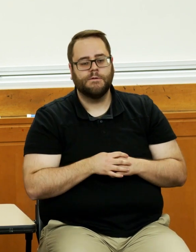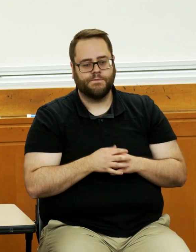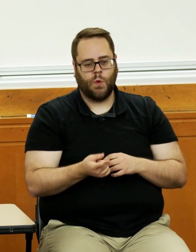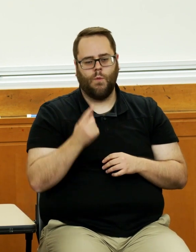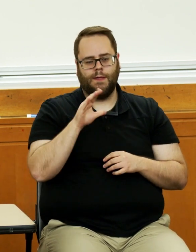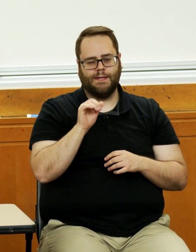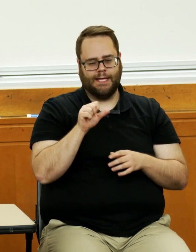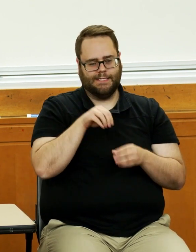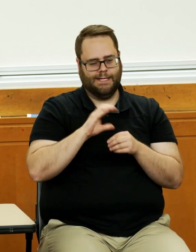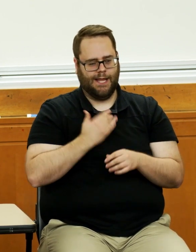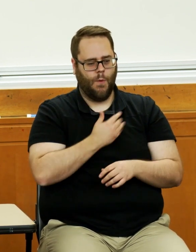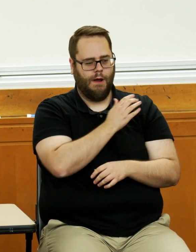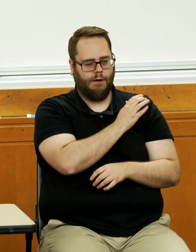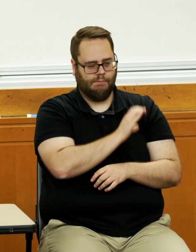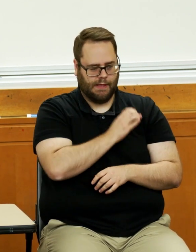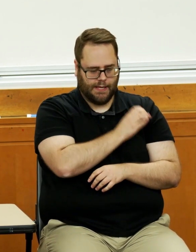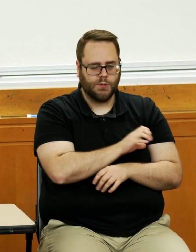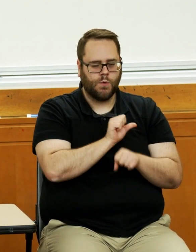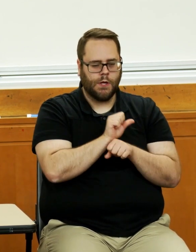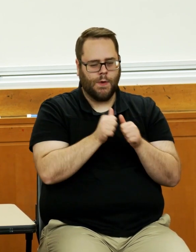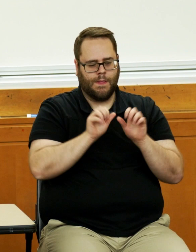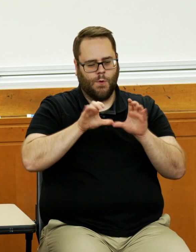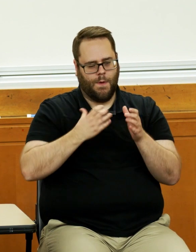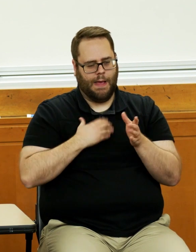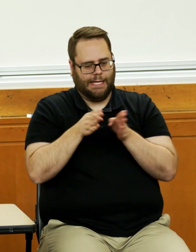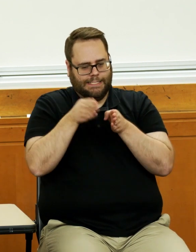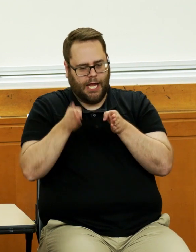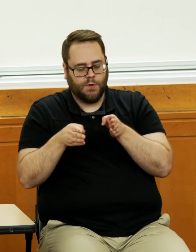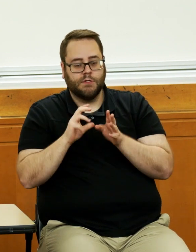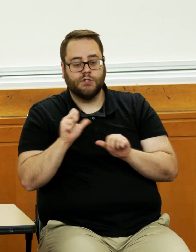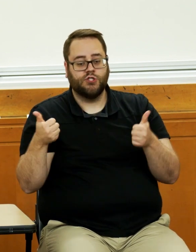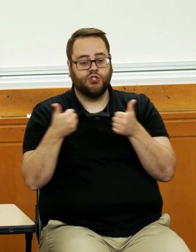we're working with a group of my neighbors to challenge National Grid’s construction of a frack